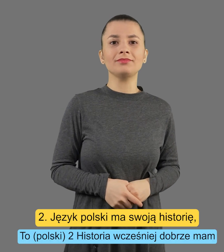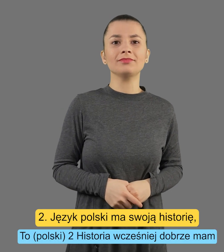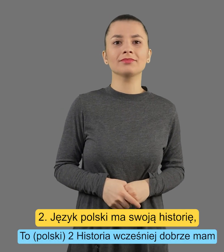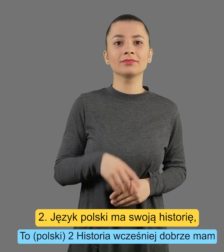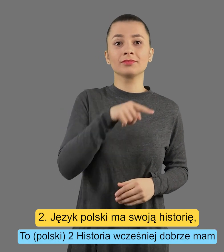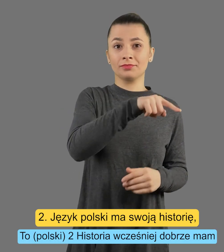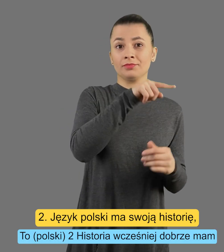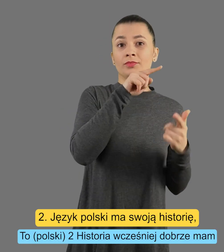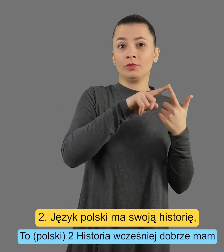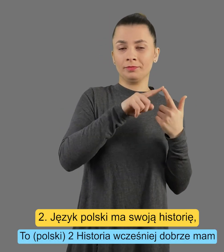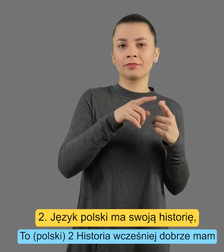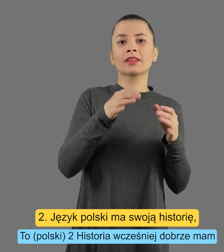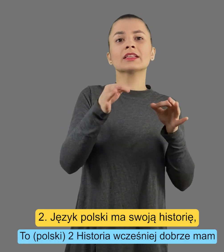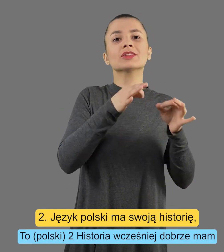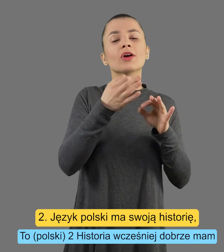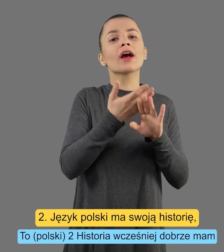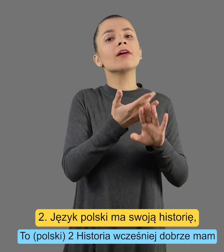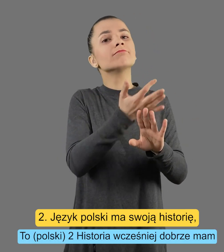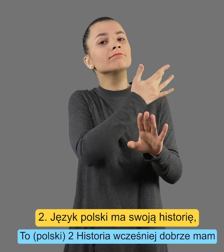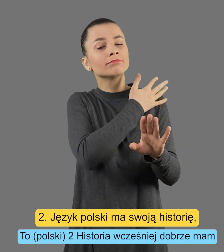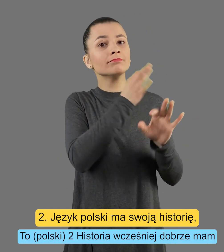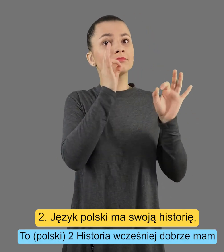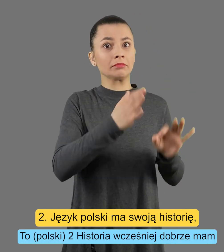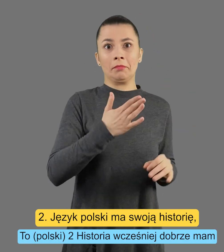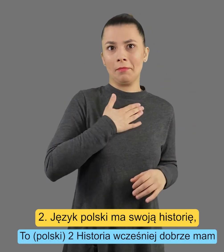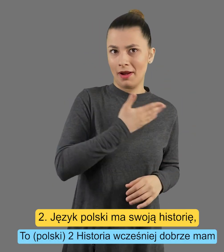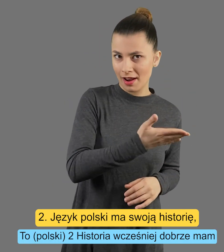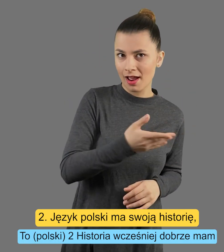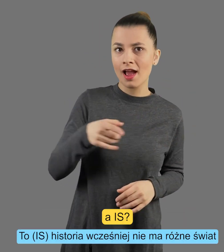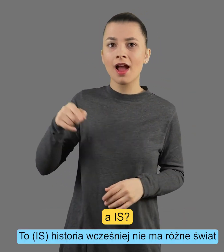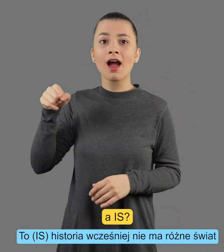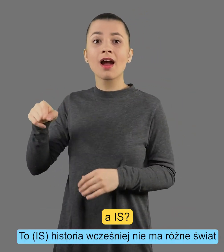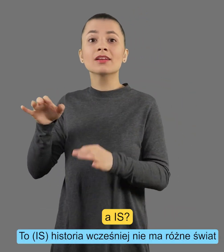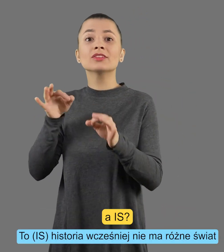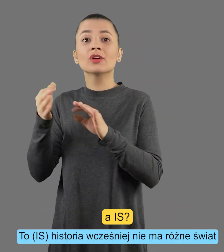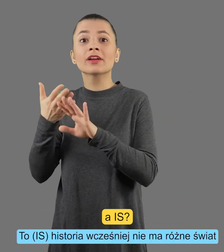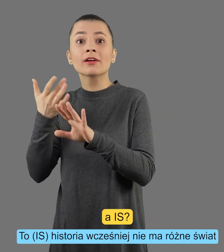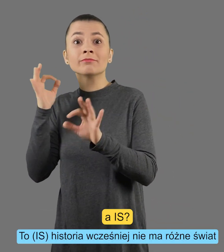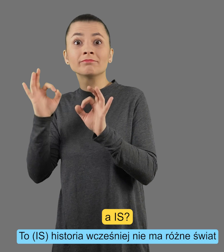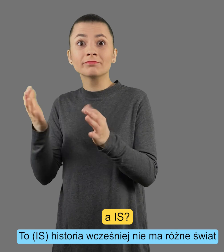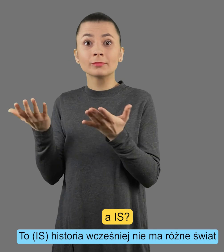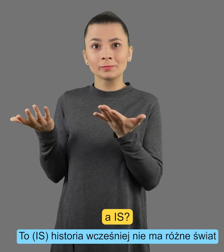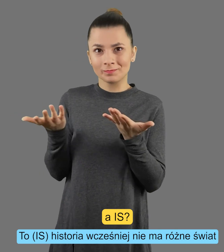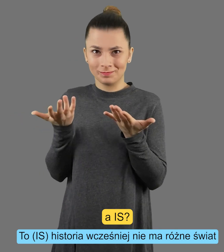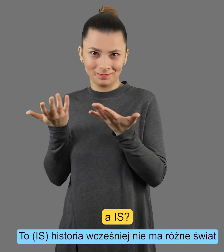2. Polish is a historically developed language. What about IS?